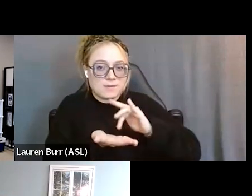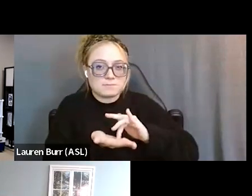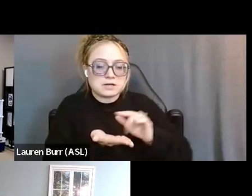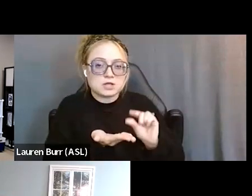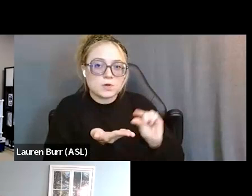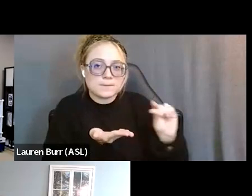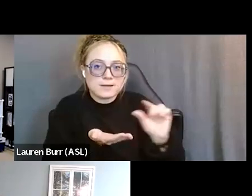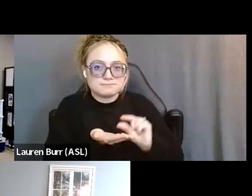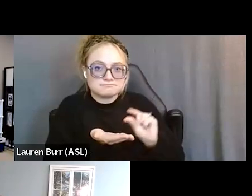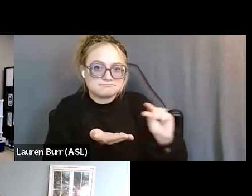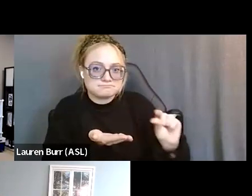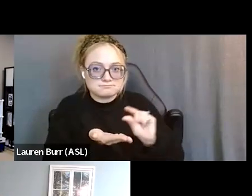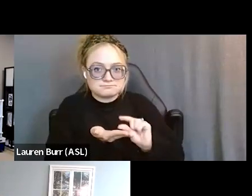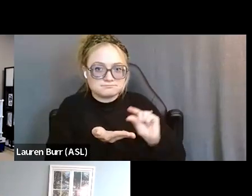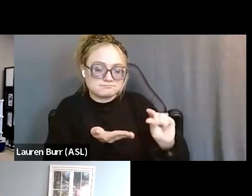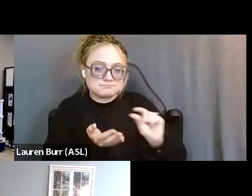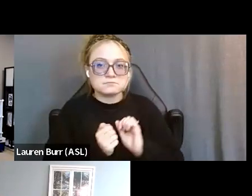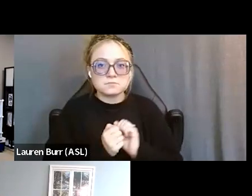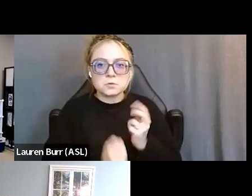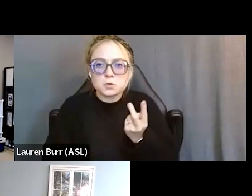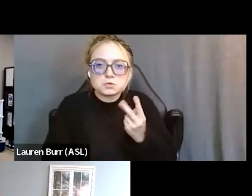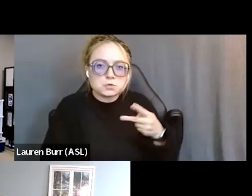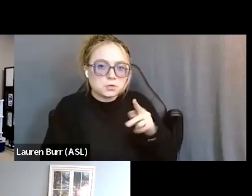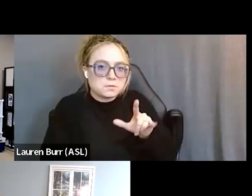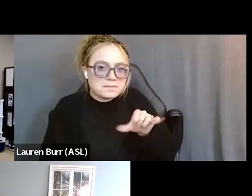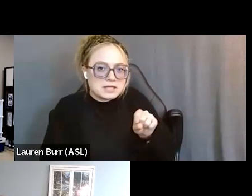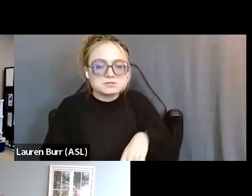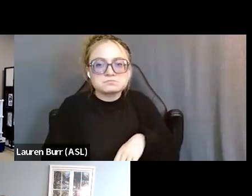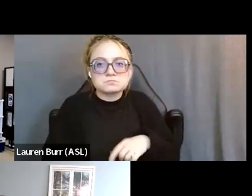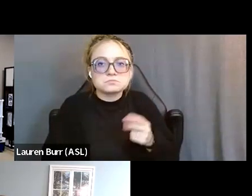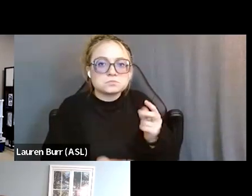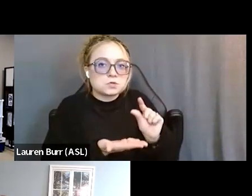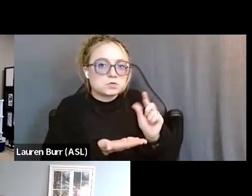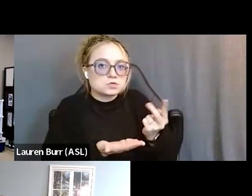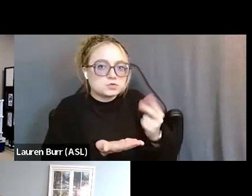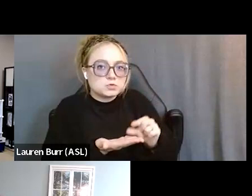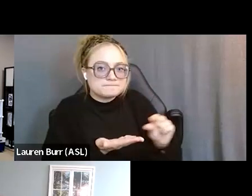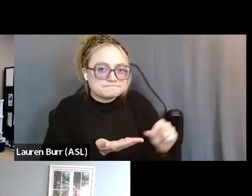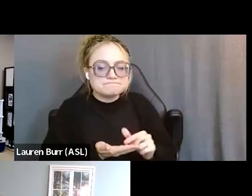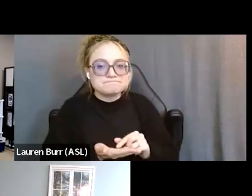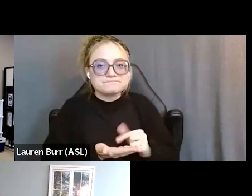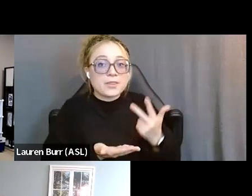So there might be a period where you get like two pills and then two pills and then three pills and you gradually work your way up to like one week